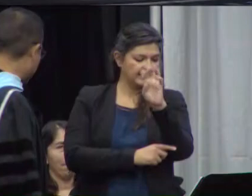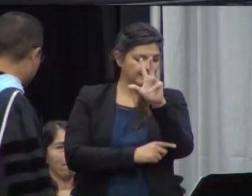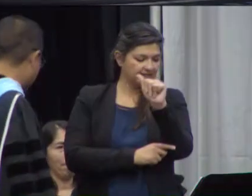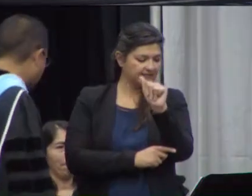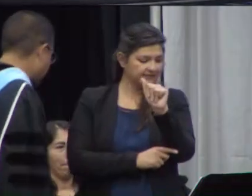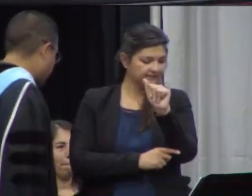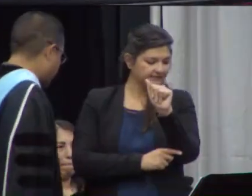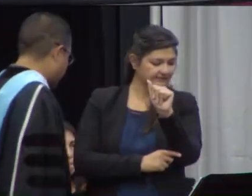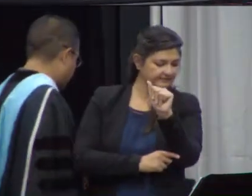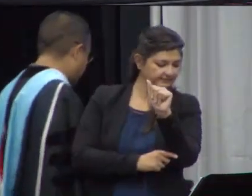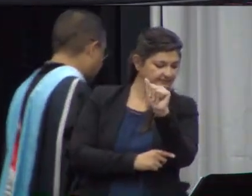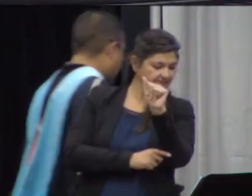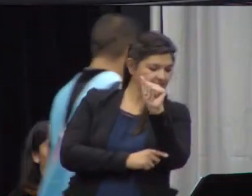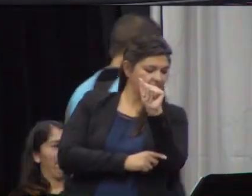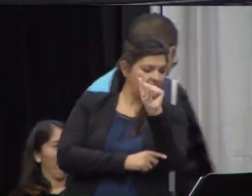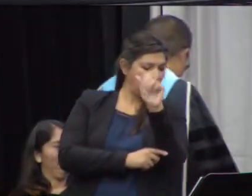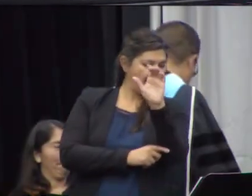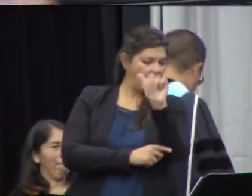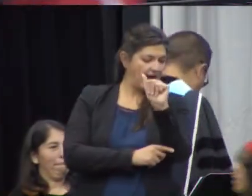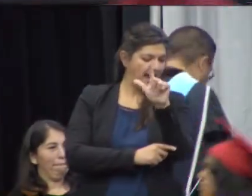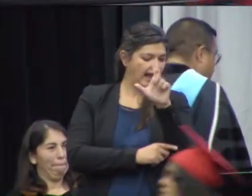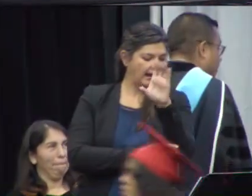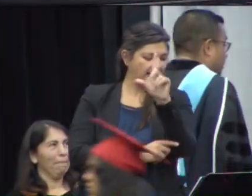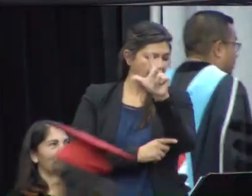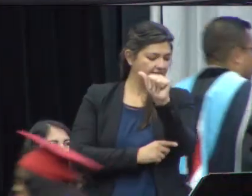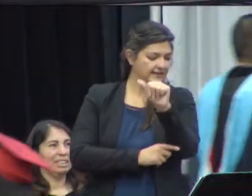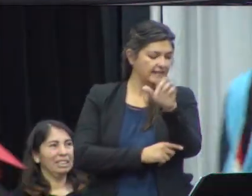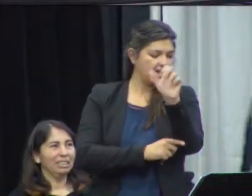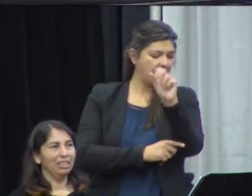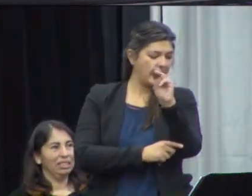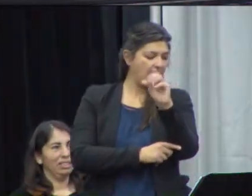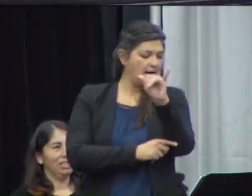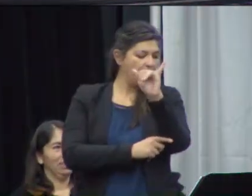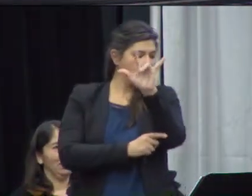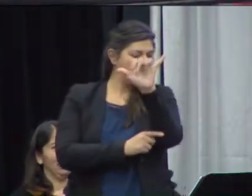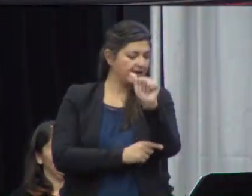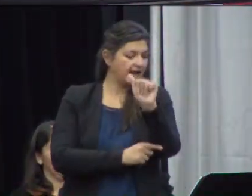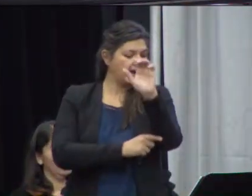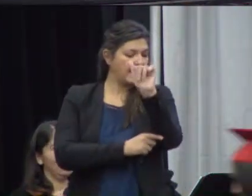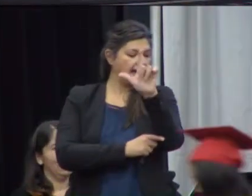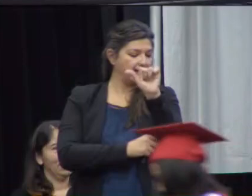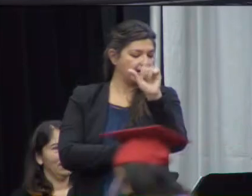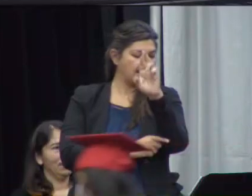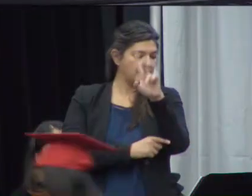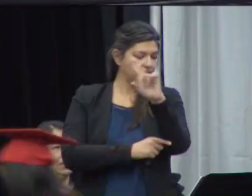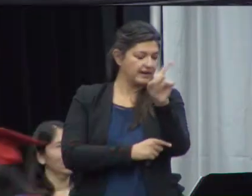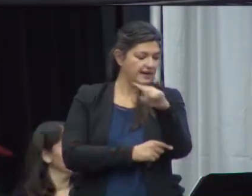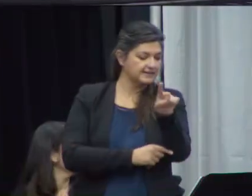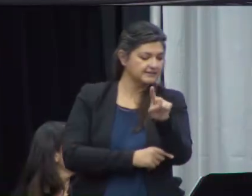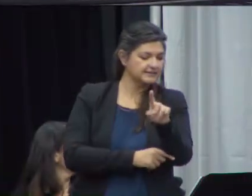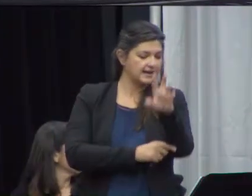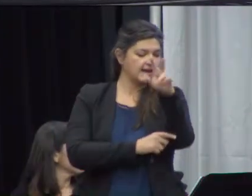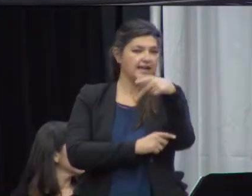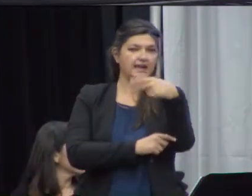Amaya Alcaras. (audience applauds) Philip Aldareta. (audience applauds)